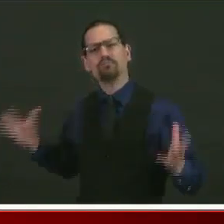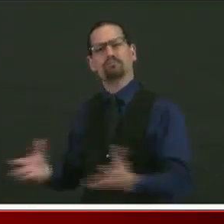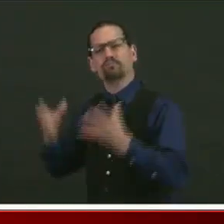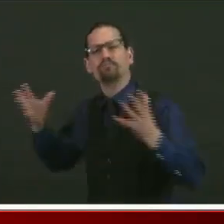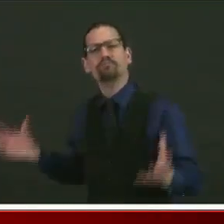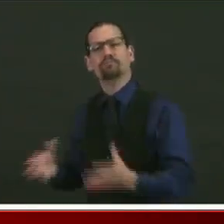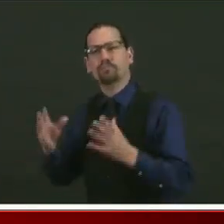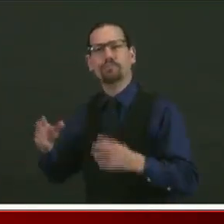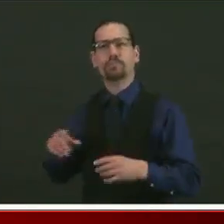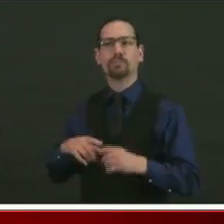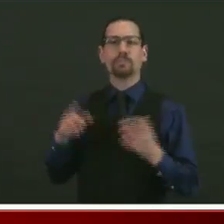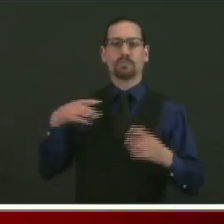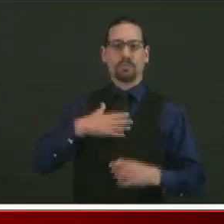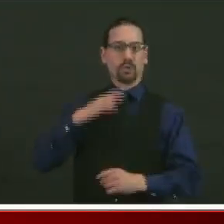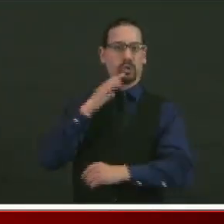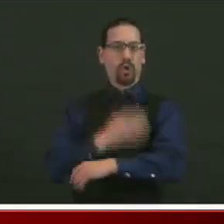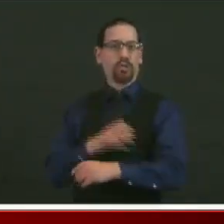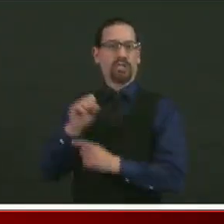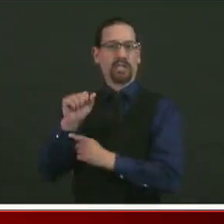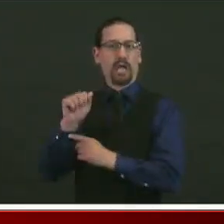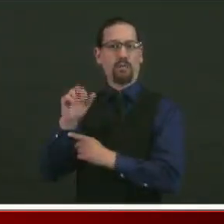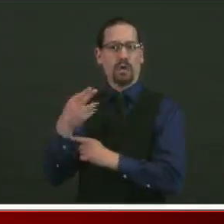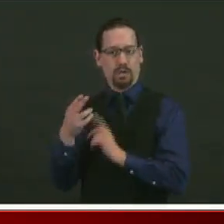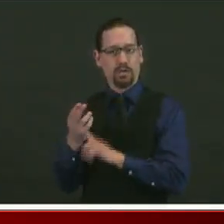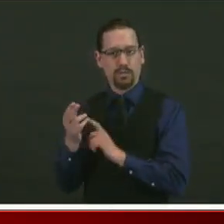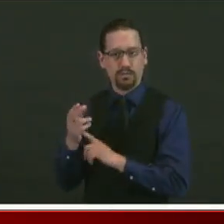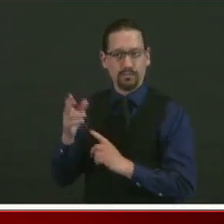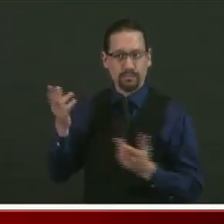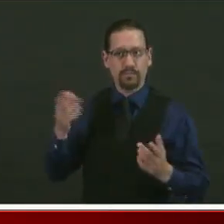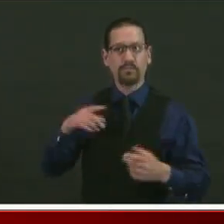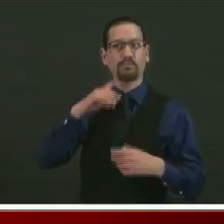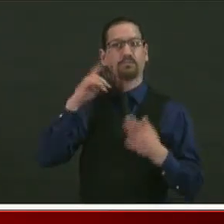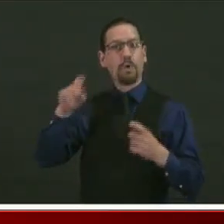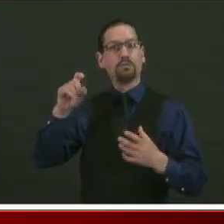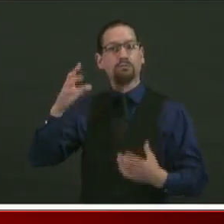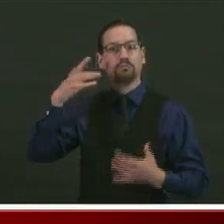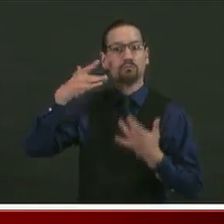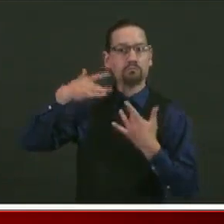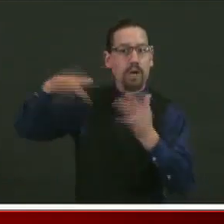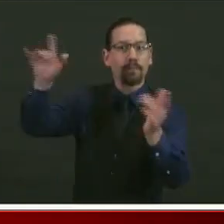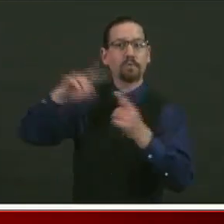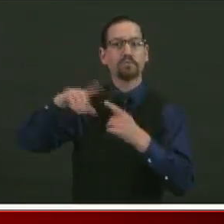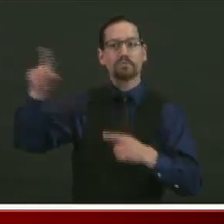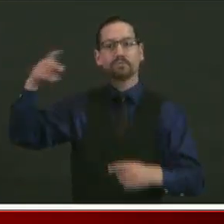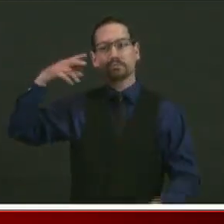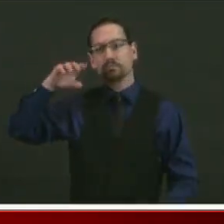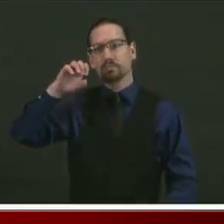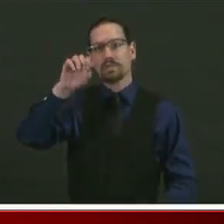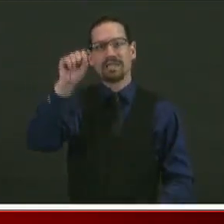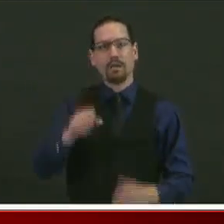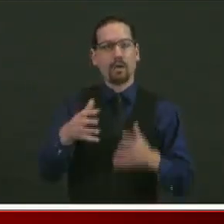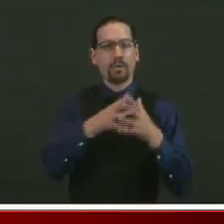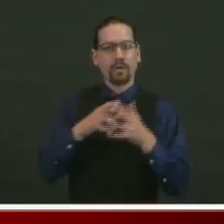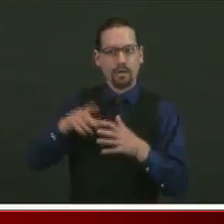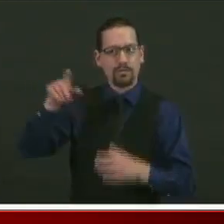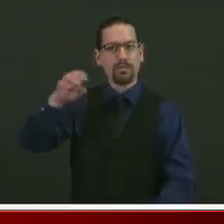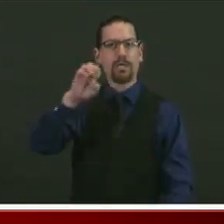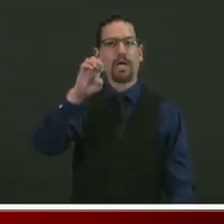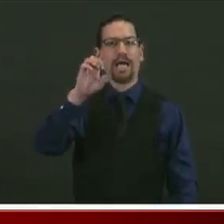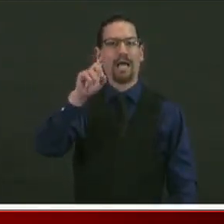SO MUCH HAS BEEN MISSED. MY DAUGHTER WAS GOING TO GO TO